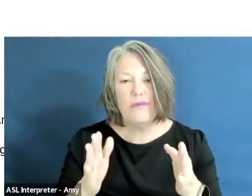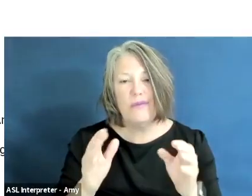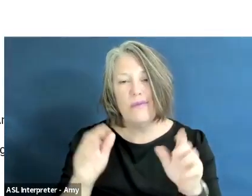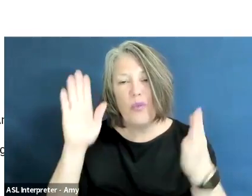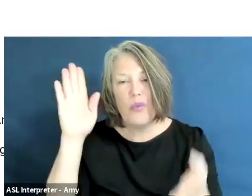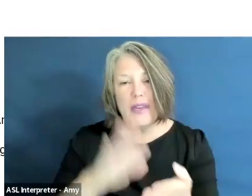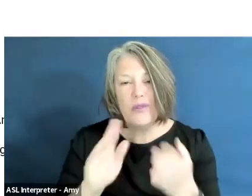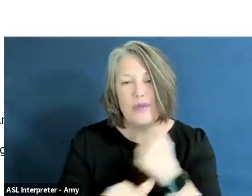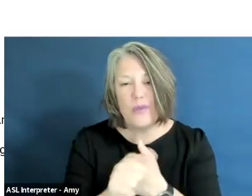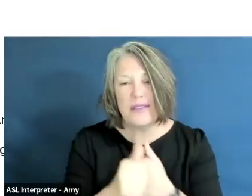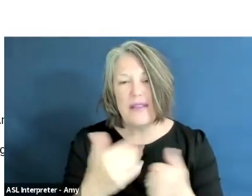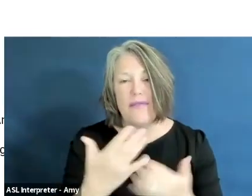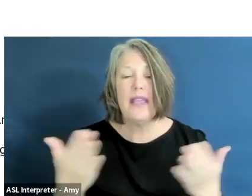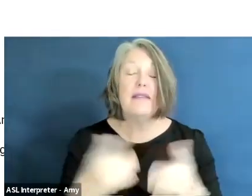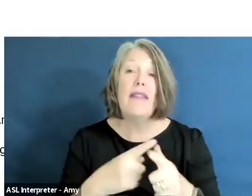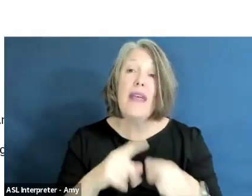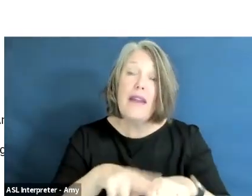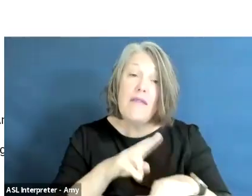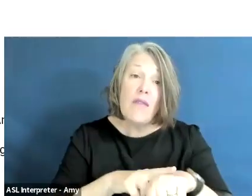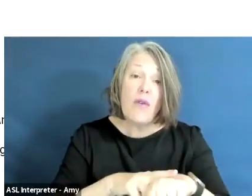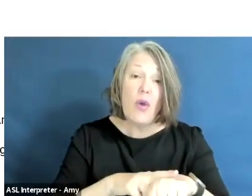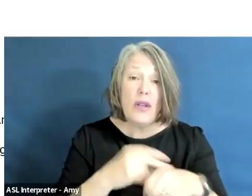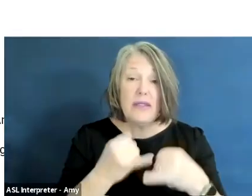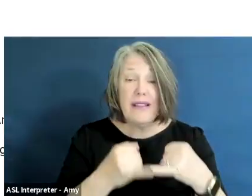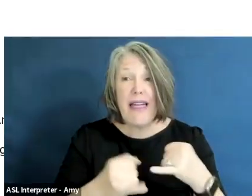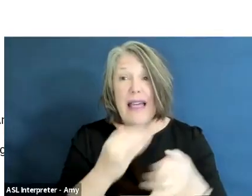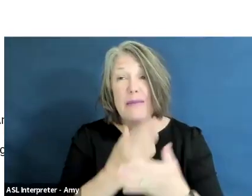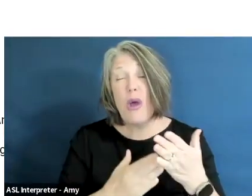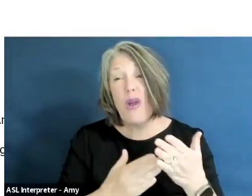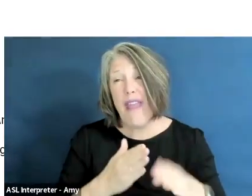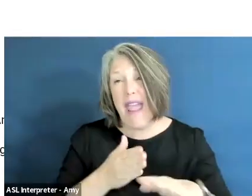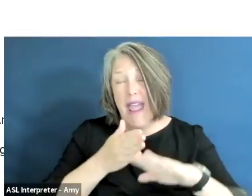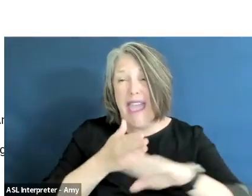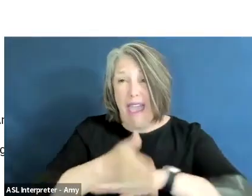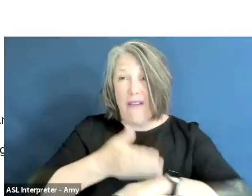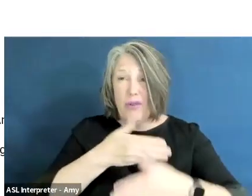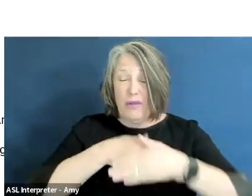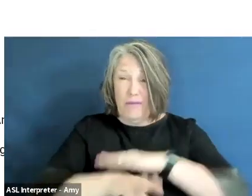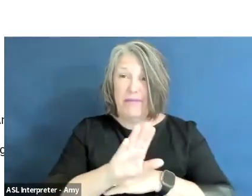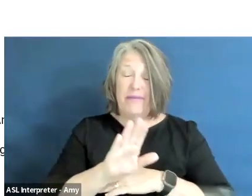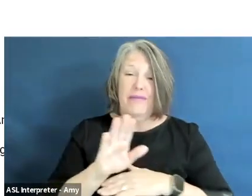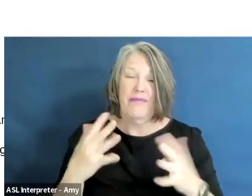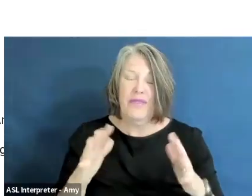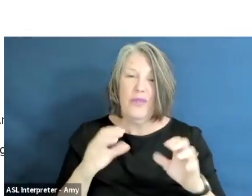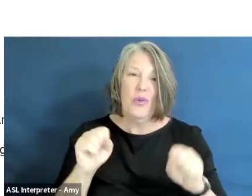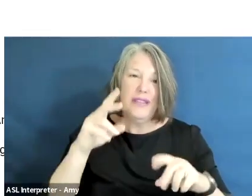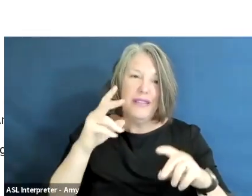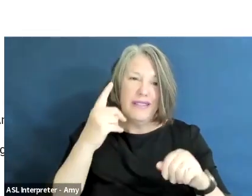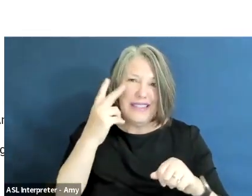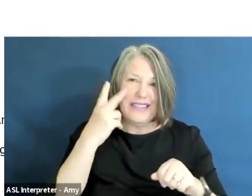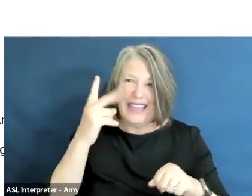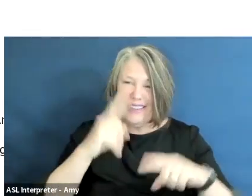delivery in pregnancy and postpartum outcomes, you can see that there's a variety of differences. Depending on the study,